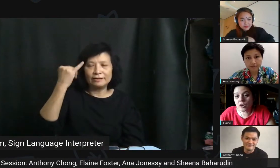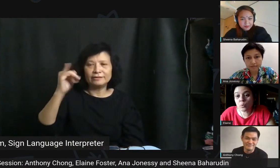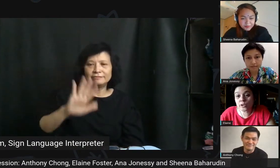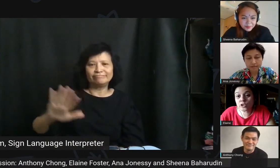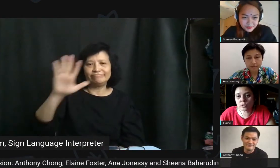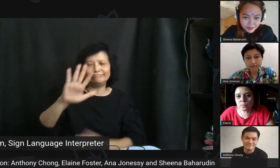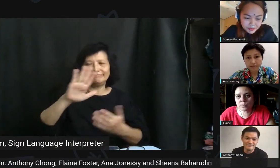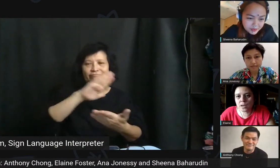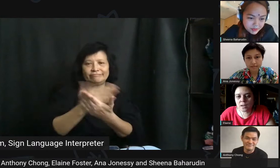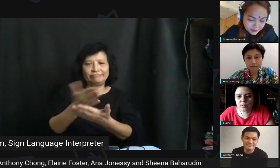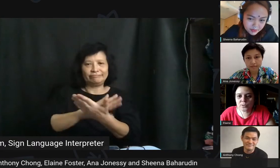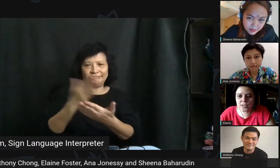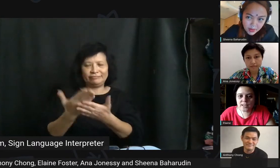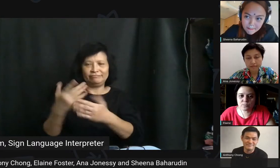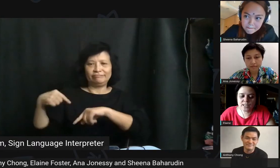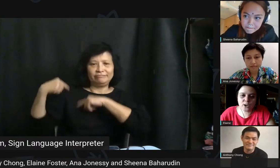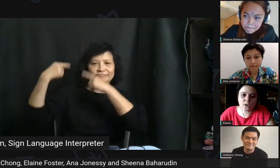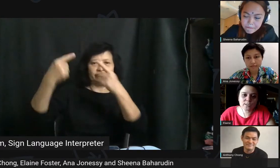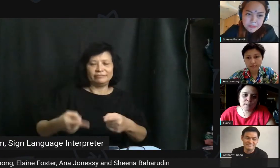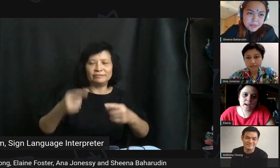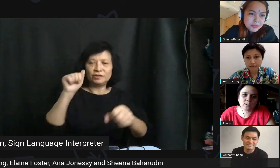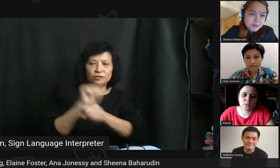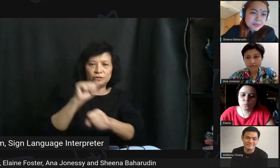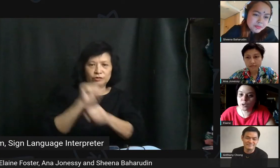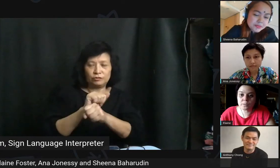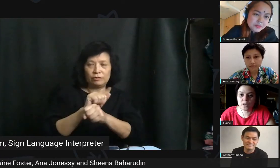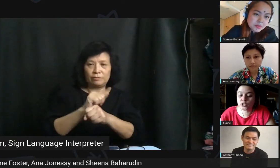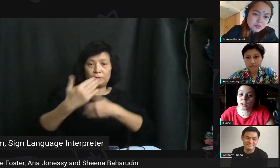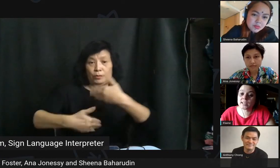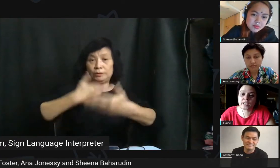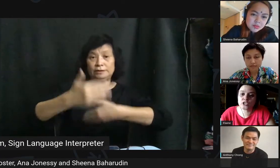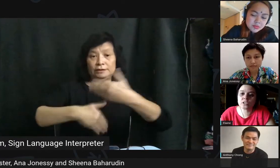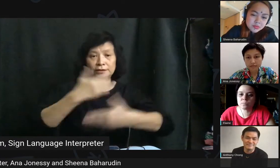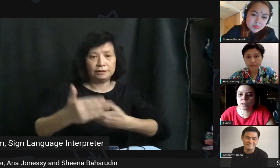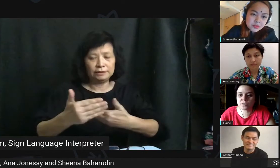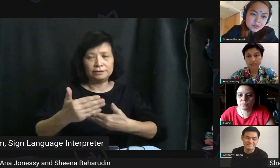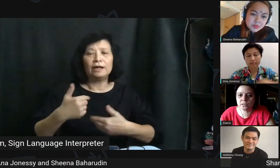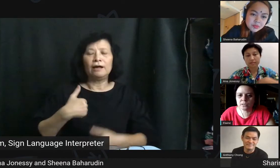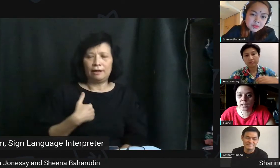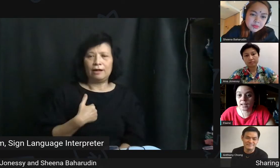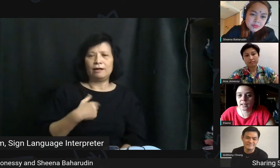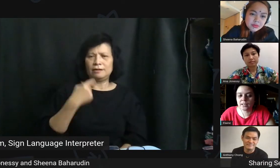during our workshop process we talked about what a translation could possibly look like